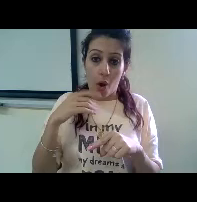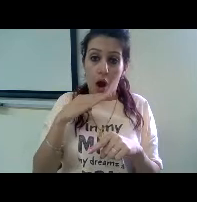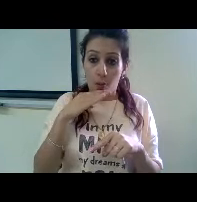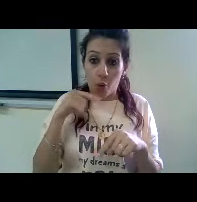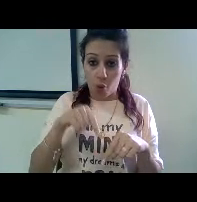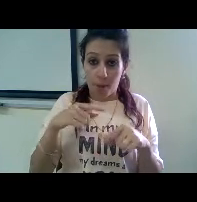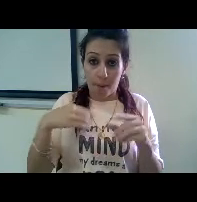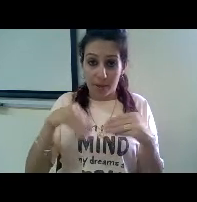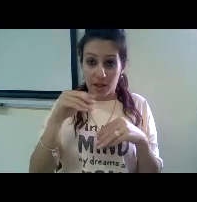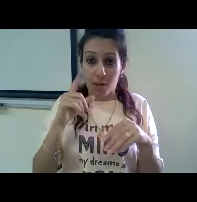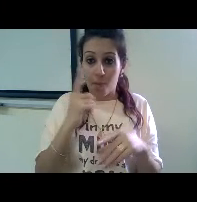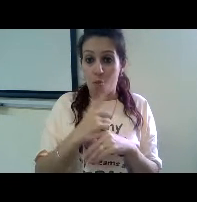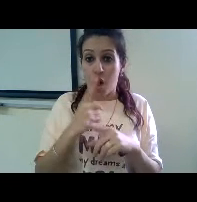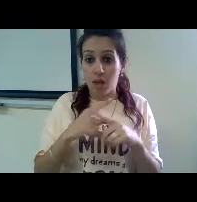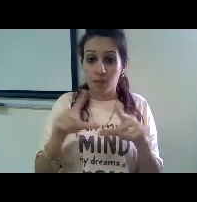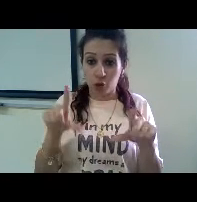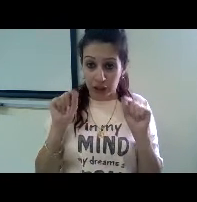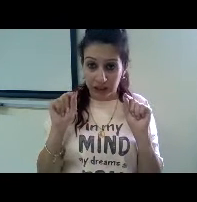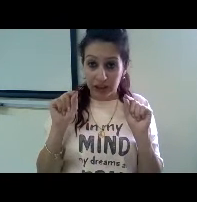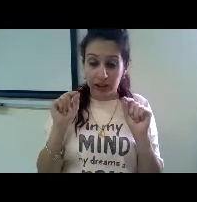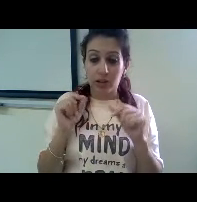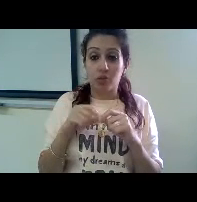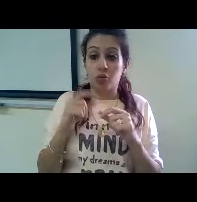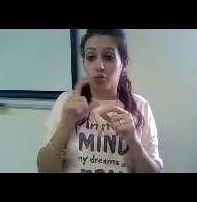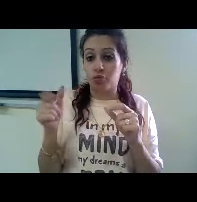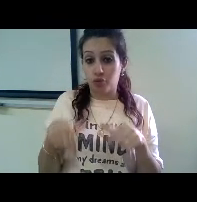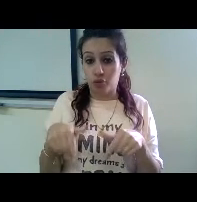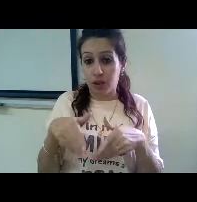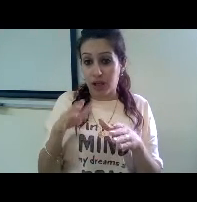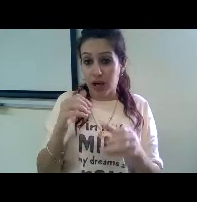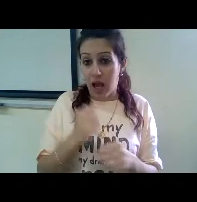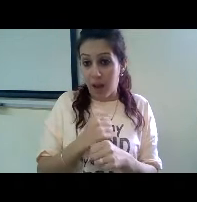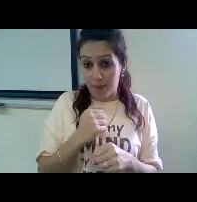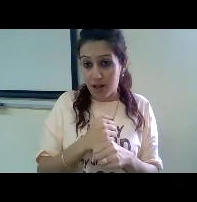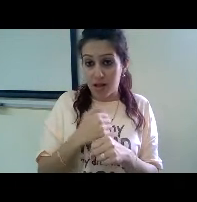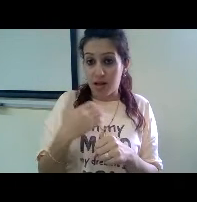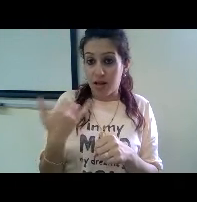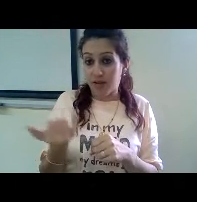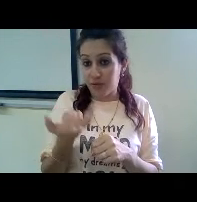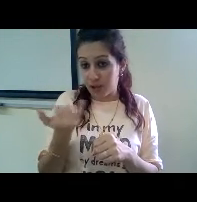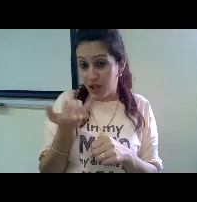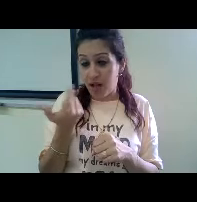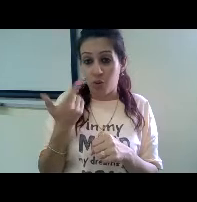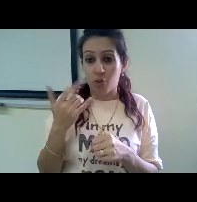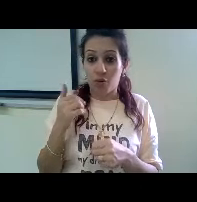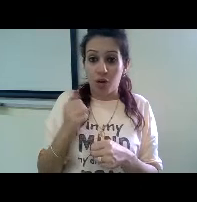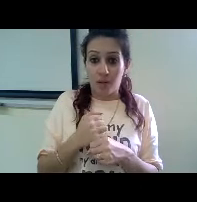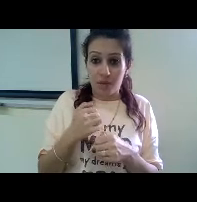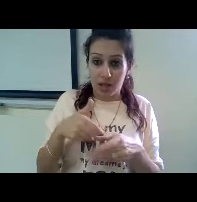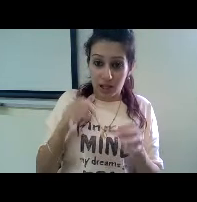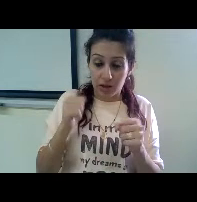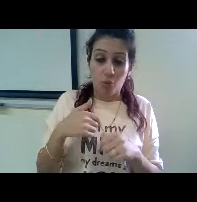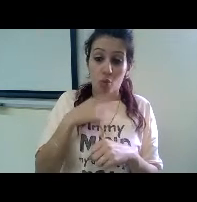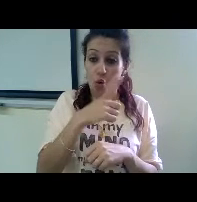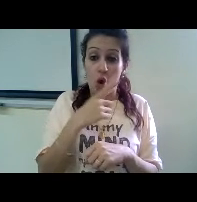I hope my slides are visible. Just nod if it is ok, is it ok? Yeah, OK.